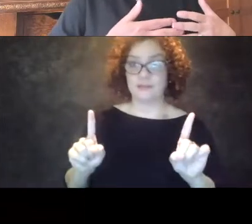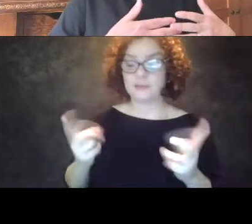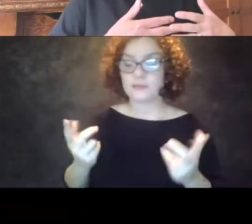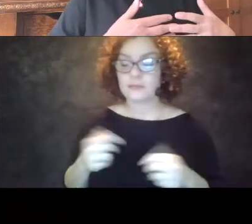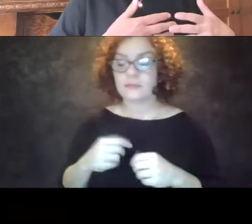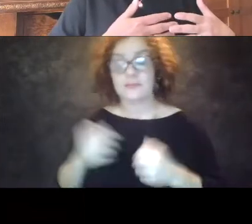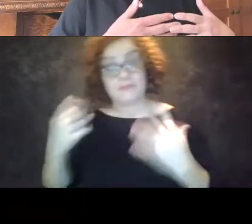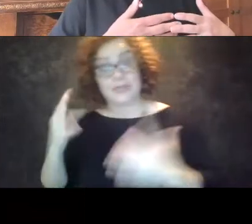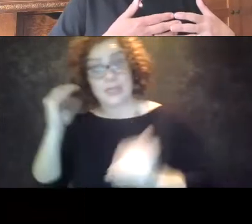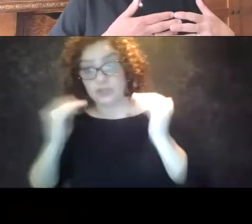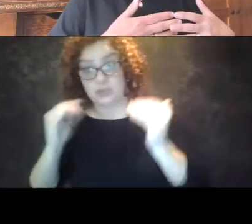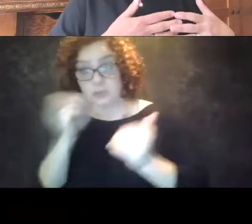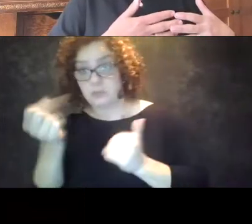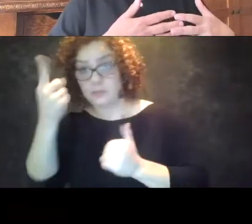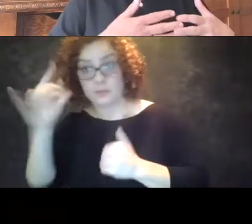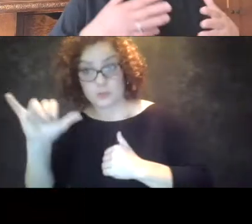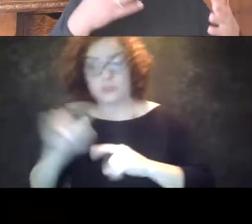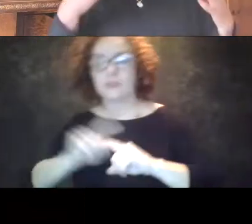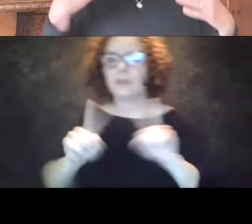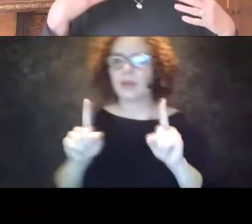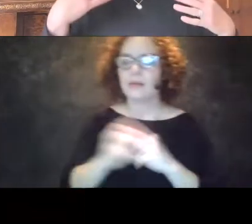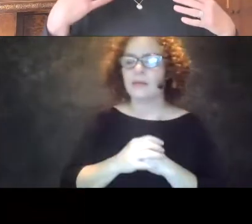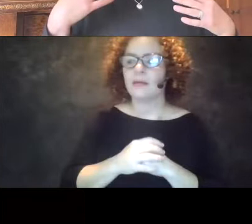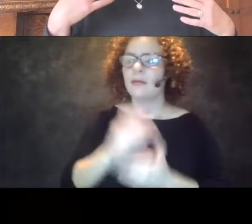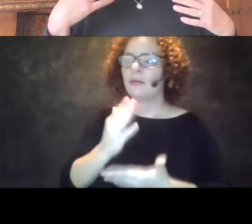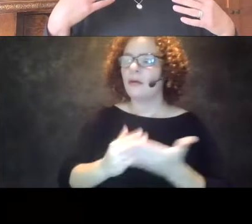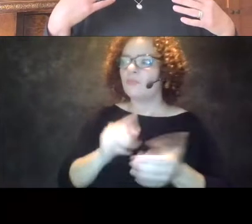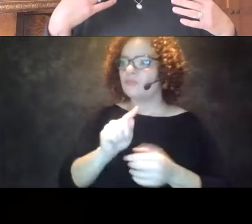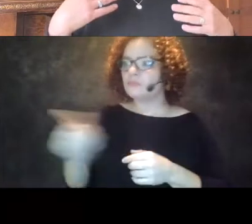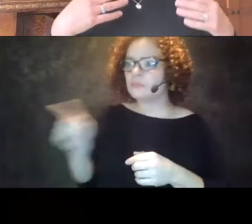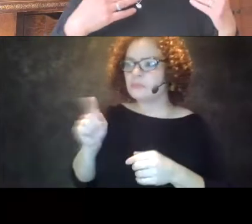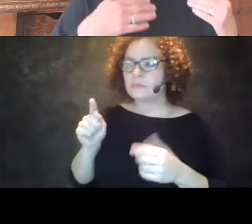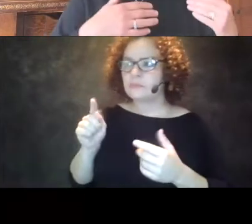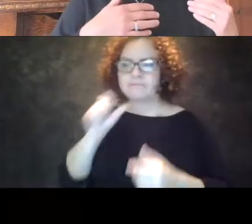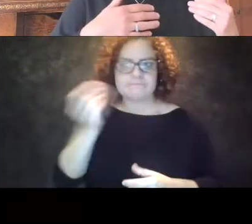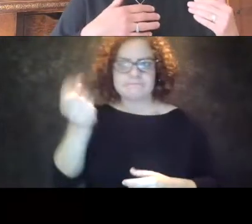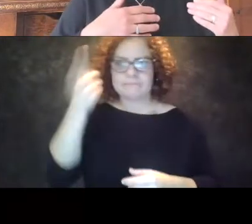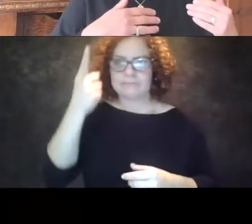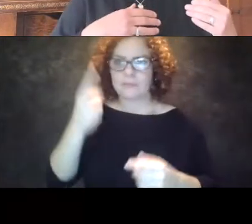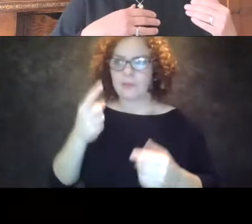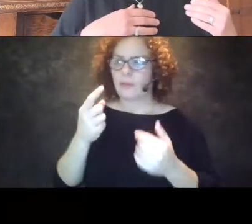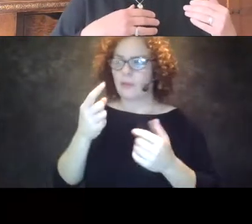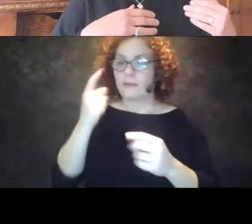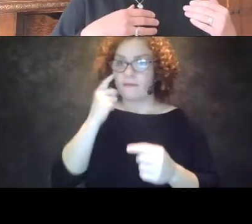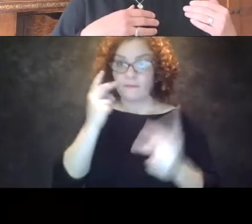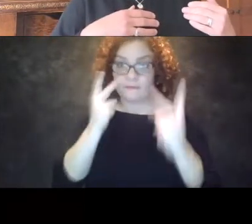being able to to having some limitations with your vision, as well as your hearing is going